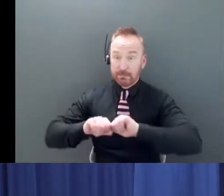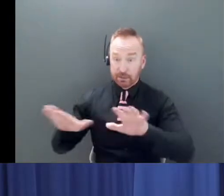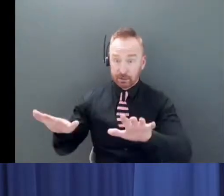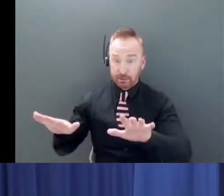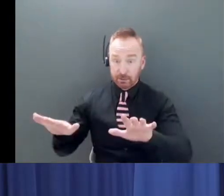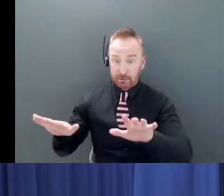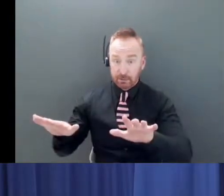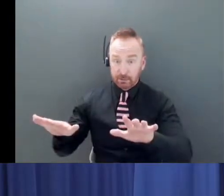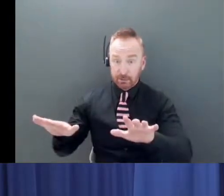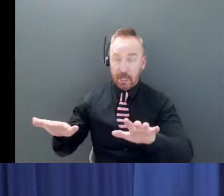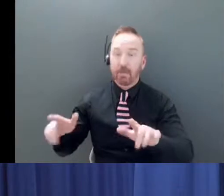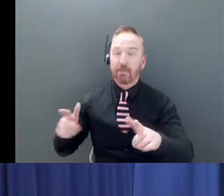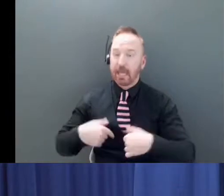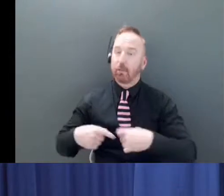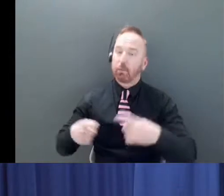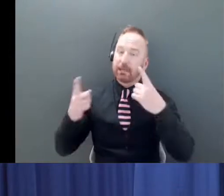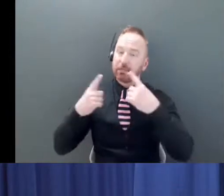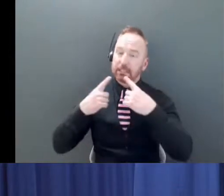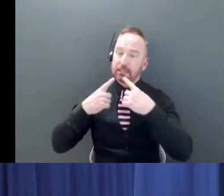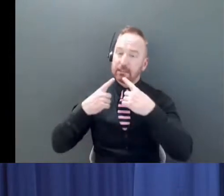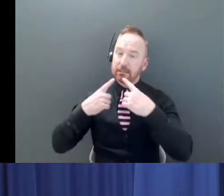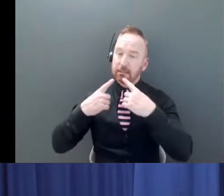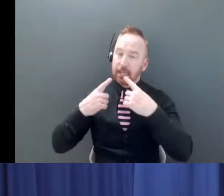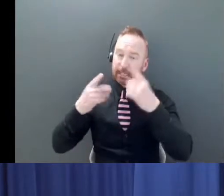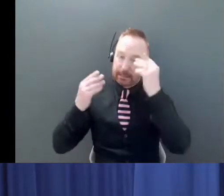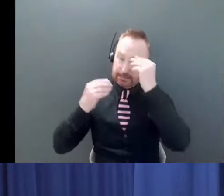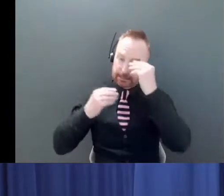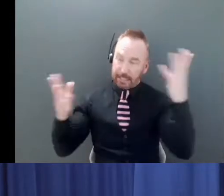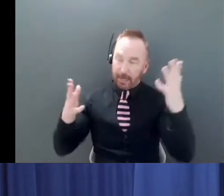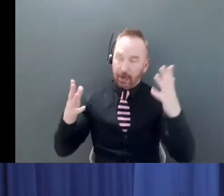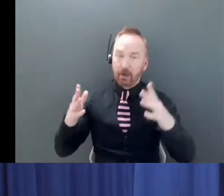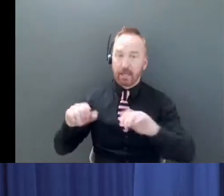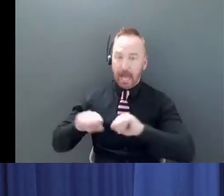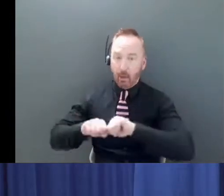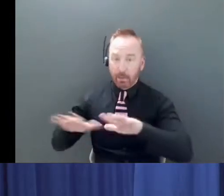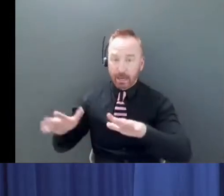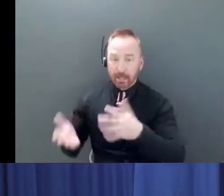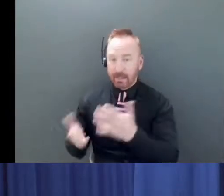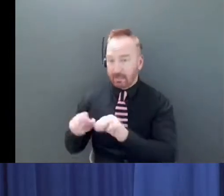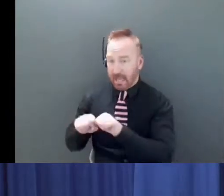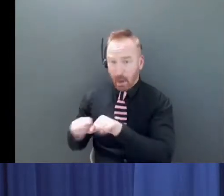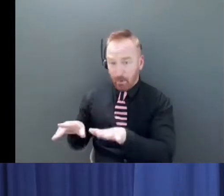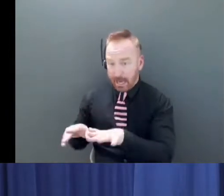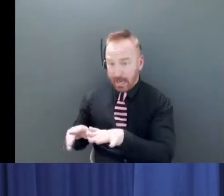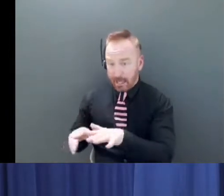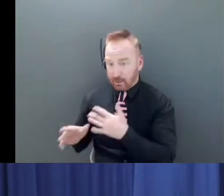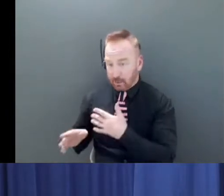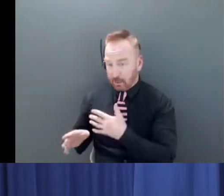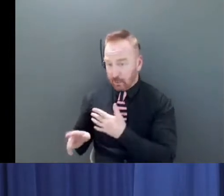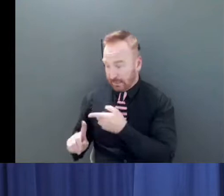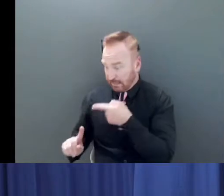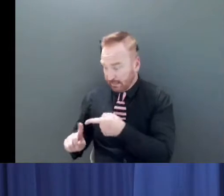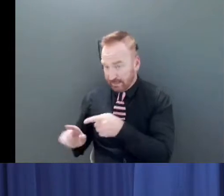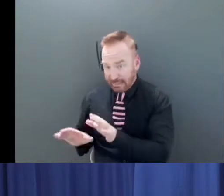transmission in aal skidoo, declaration of an outbreak. And that outbreak could be limited to a small area, a